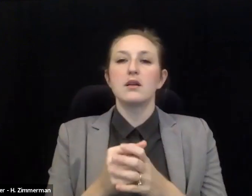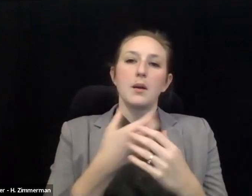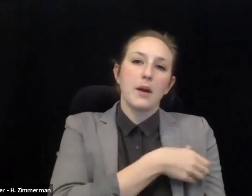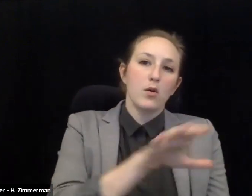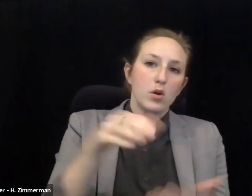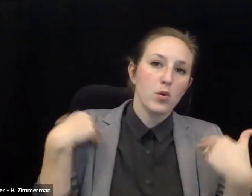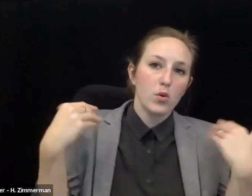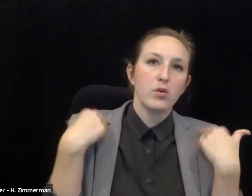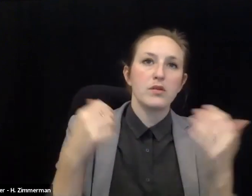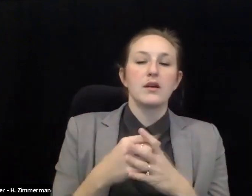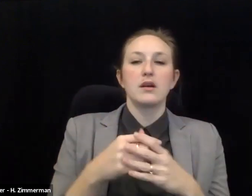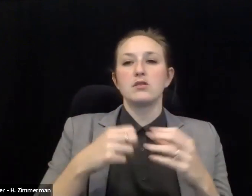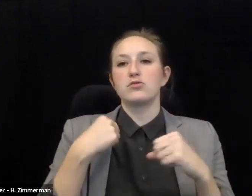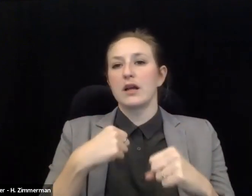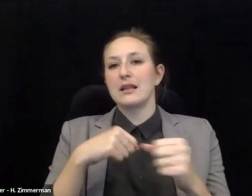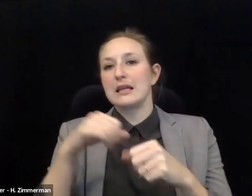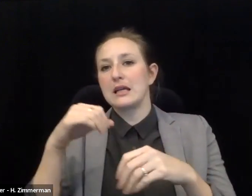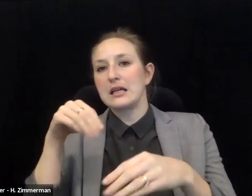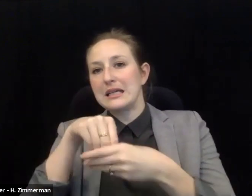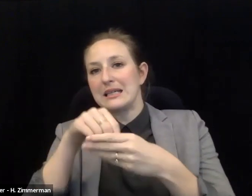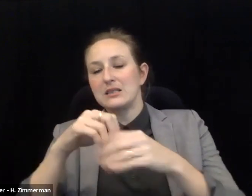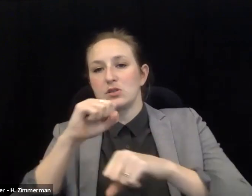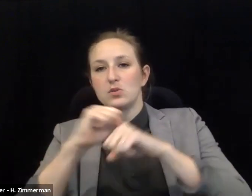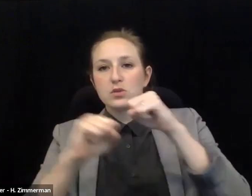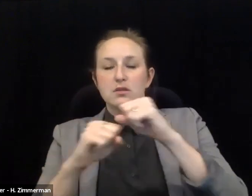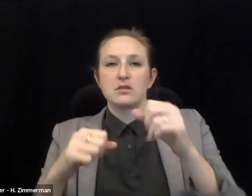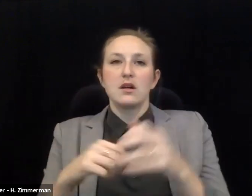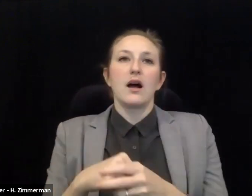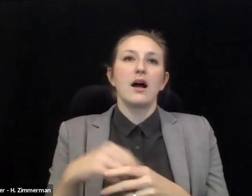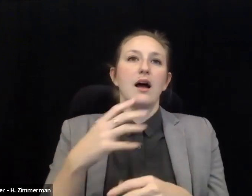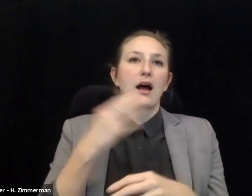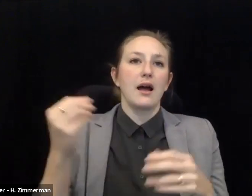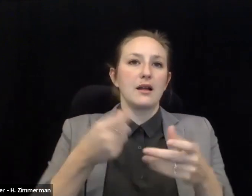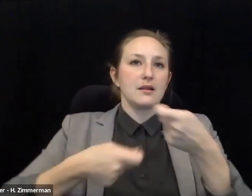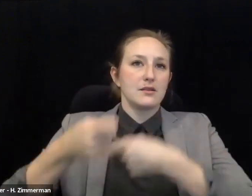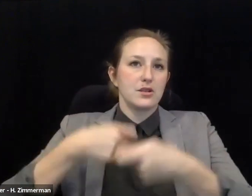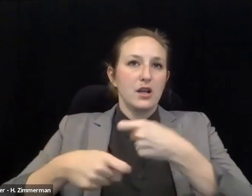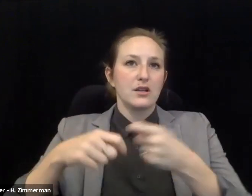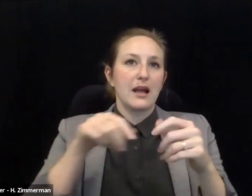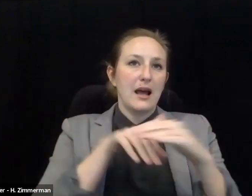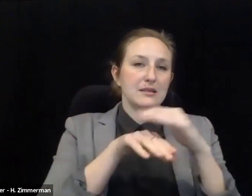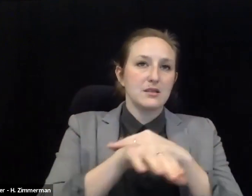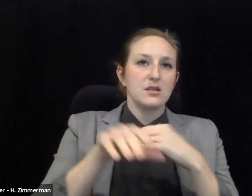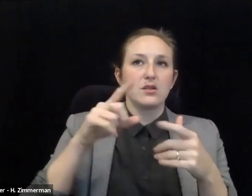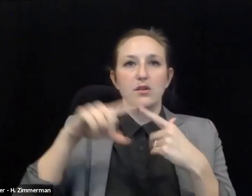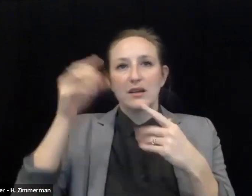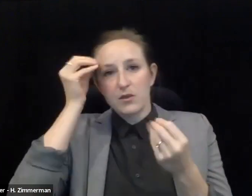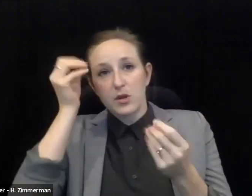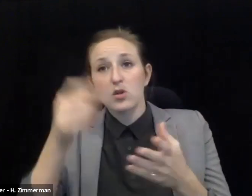and extending access to quality education and information. And we operate in more than 100 countries around the world